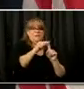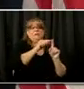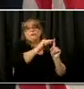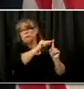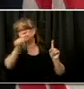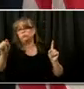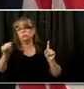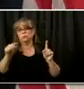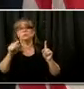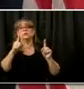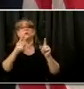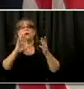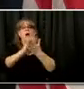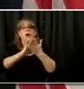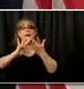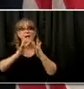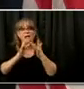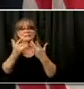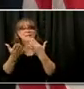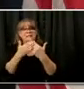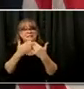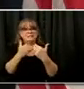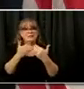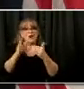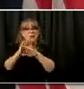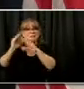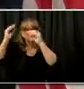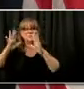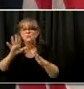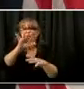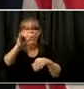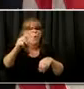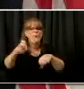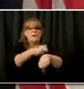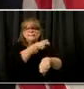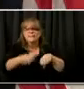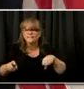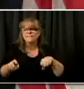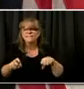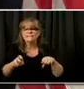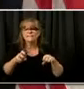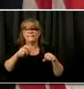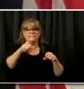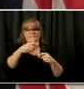learning programs with really just for the final few uh we month or so two months of the year